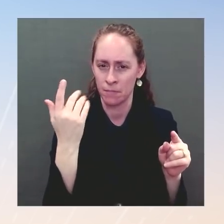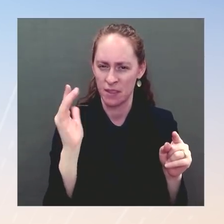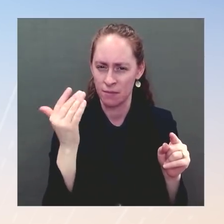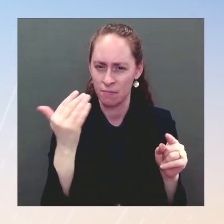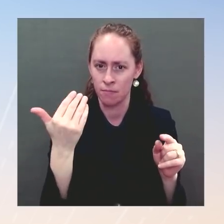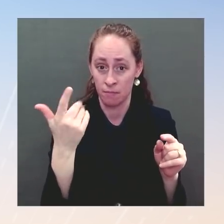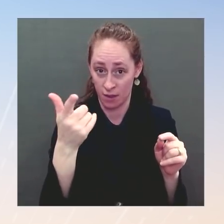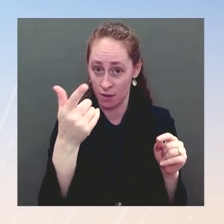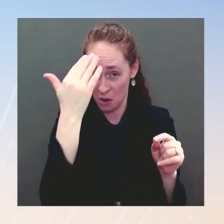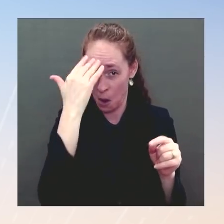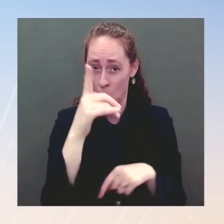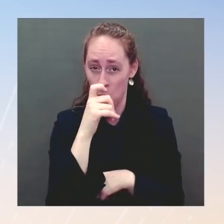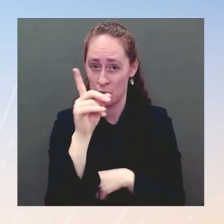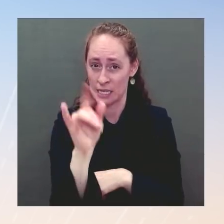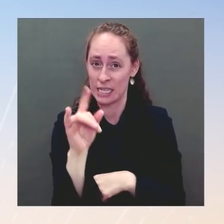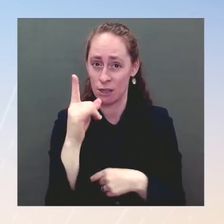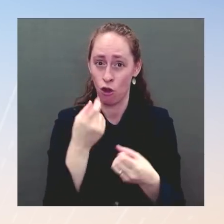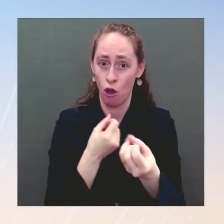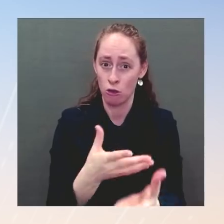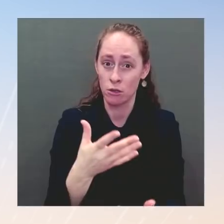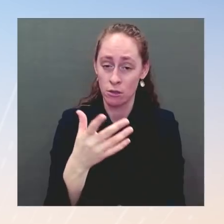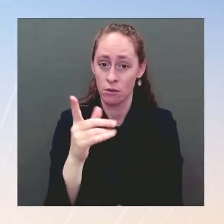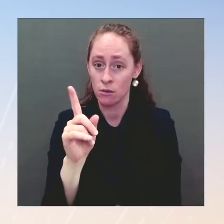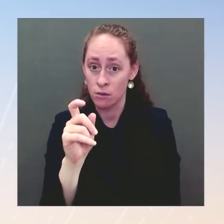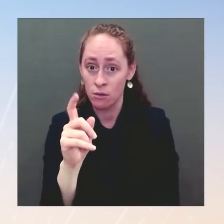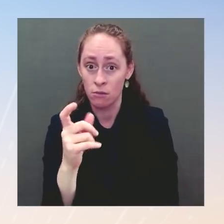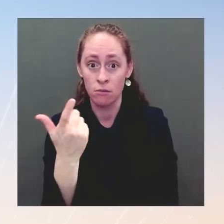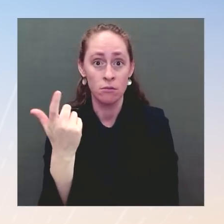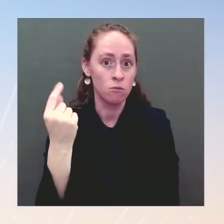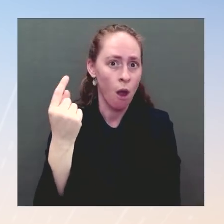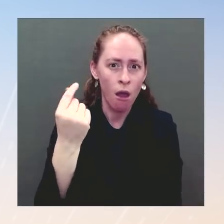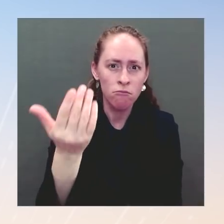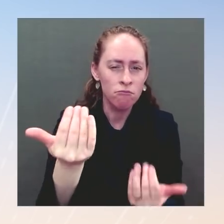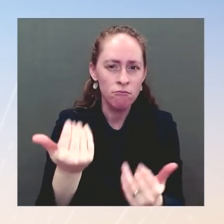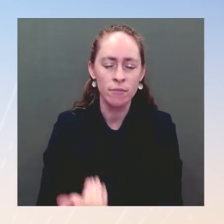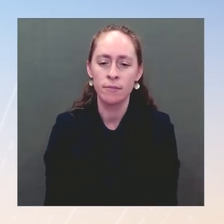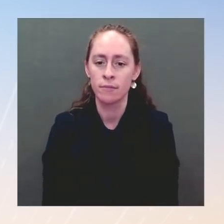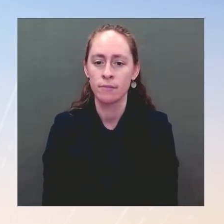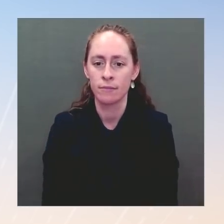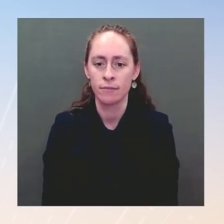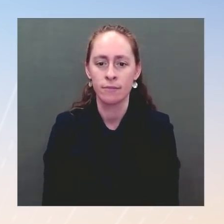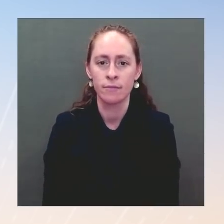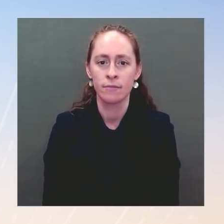or response to that announcement. Ms. Psaki: Yeah, we have not -- we have not attributed today's activity yet. That would be very fast --